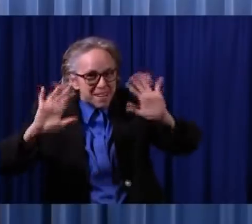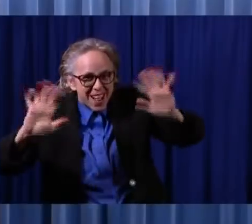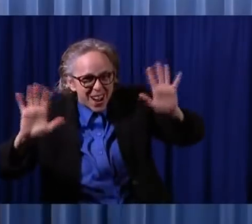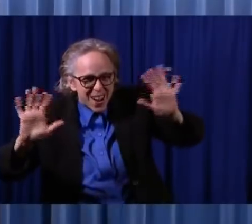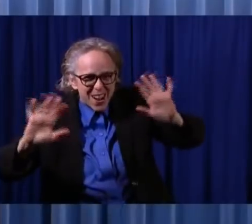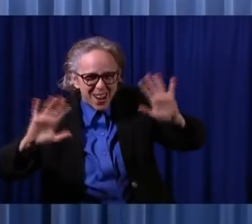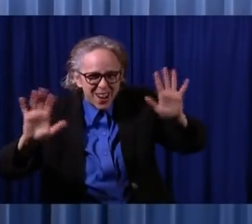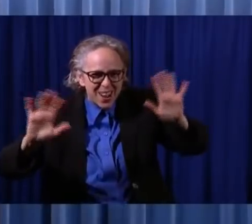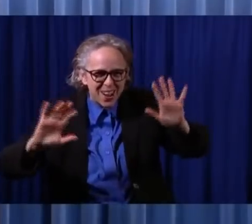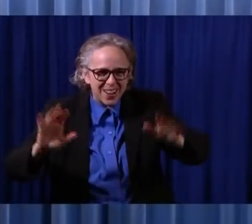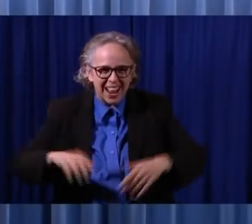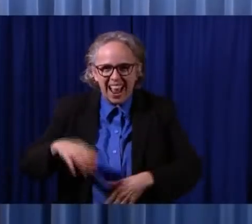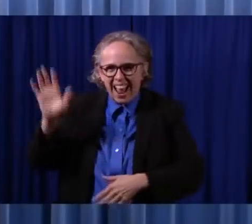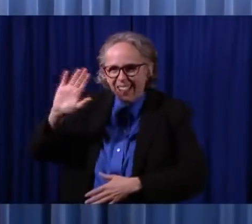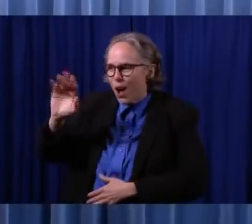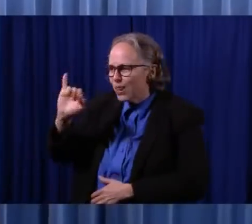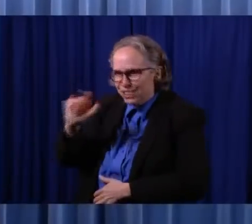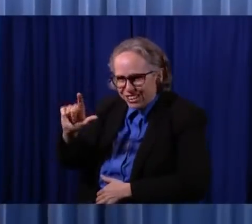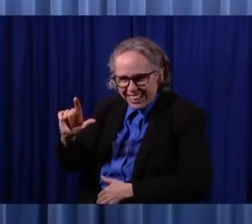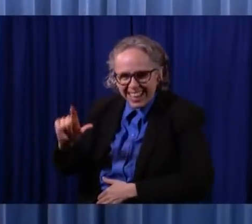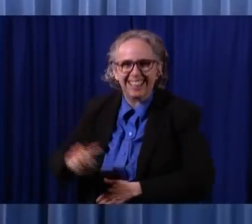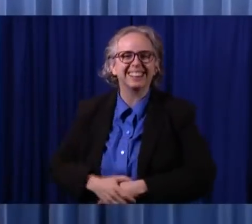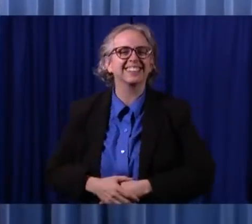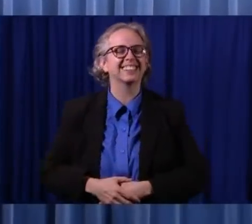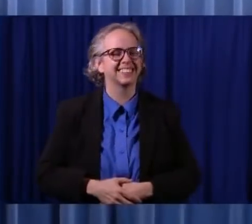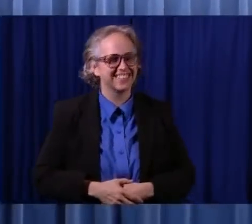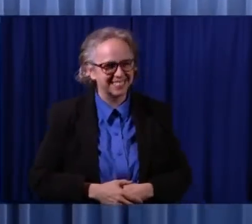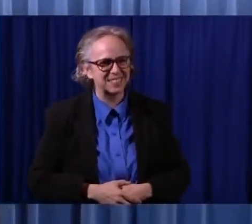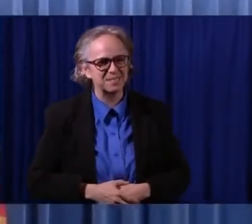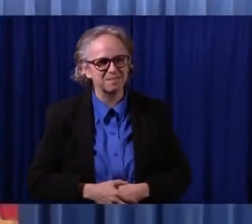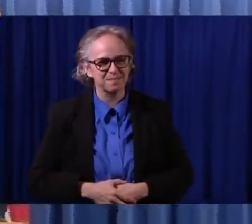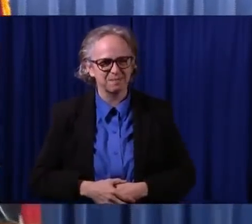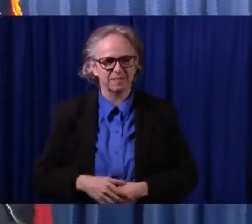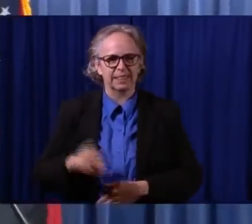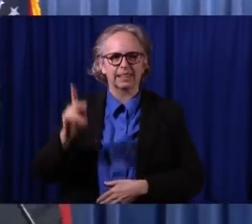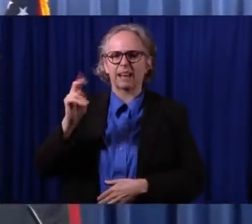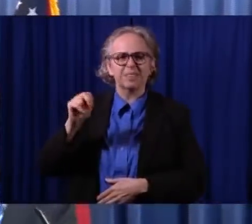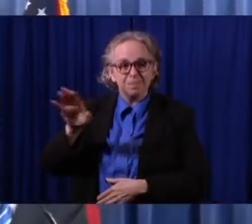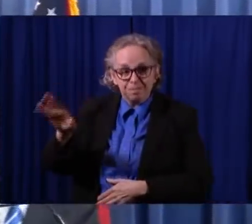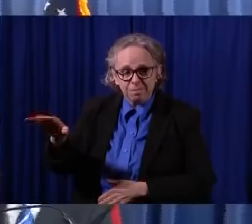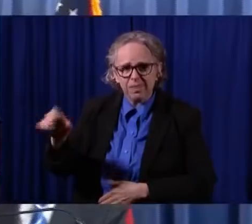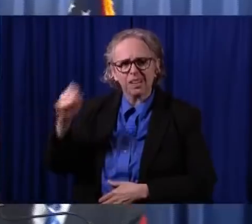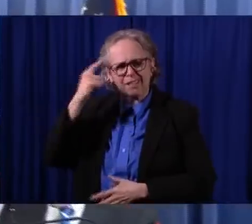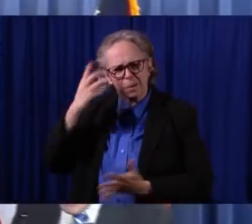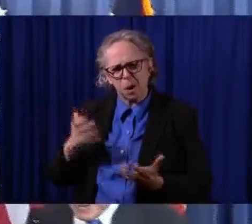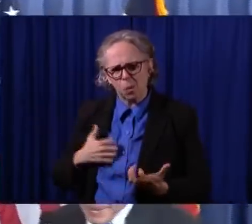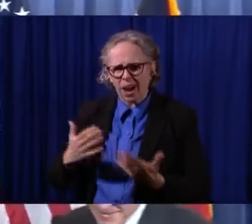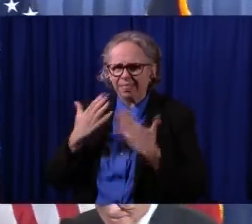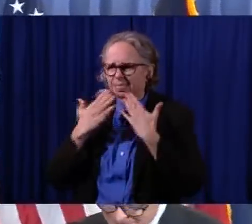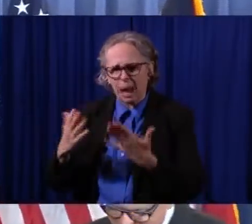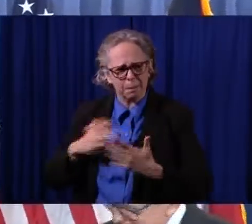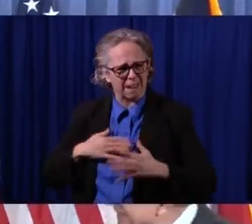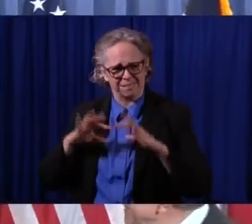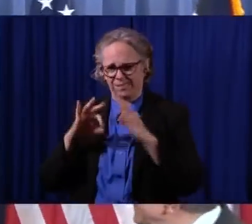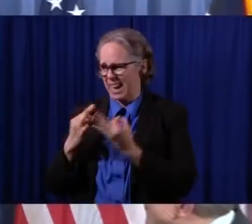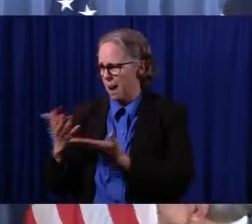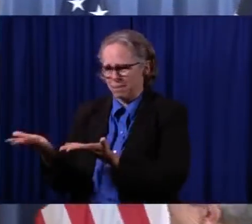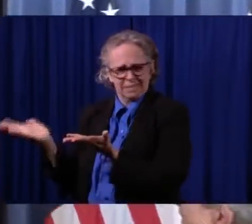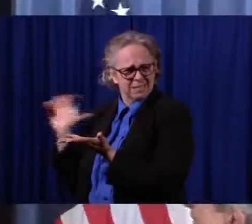AND UNDERSTANDING, AND IS I SHALL DO AS I SHALL ANSWER ONTO GOD. THANK YOU VERY MUCH, KEVIN PIERCE YOU VERY MUCH, GOVERNOR. I AM VERY HUMBLED BY THIS APPOINTMENT APPEARS